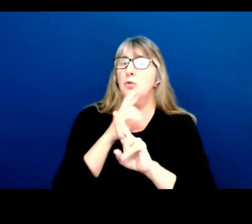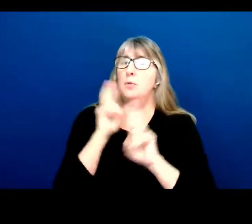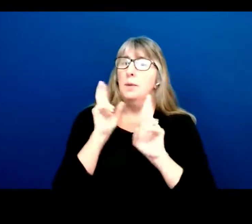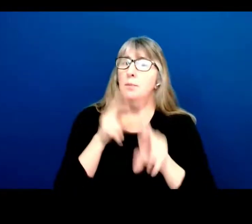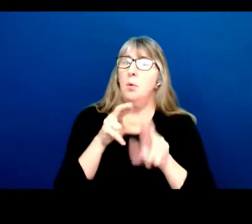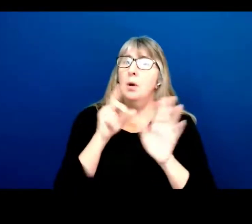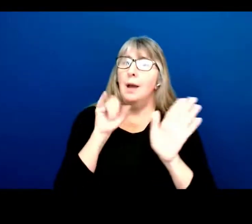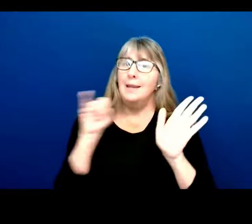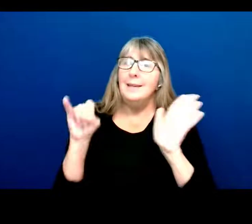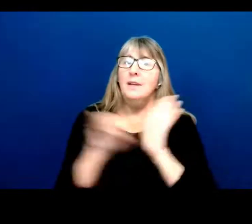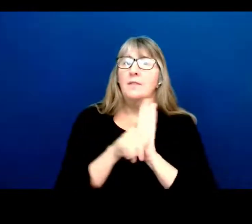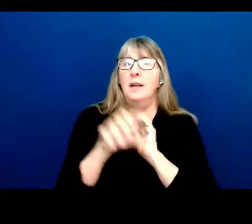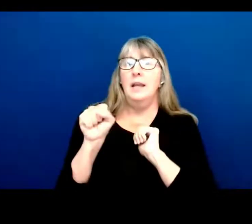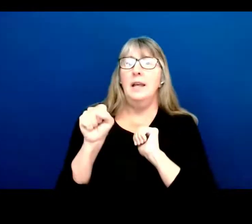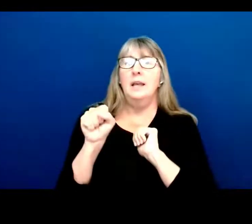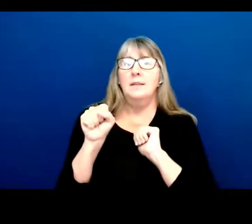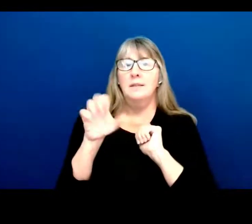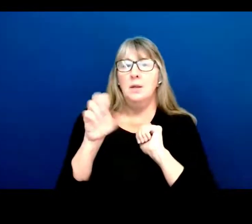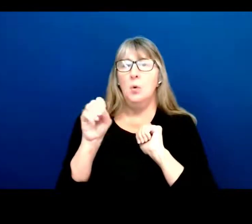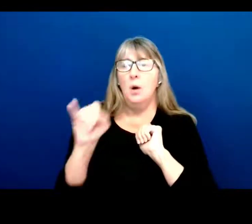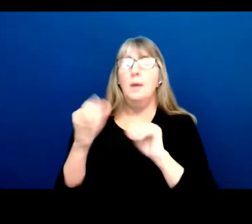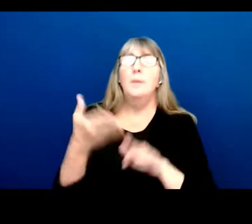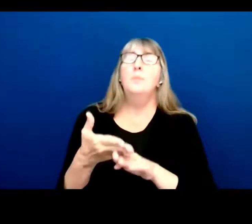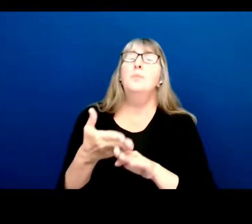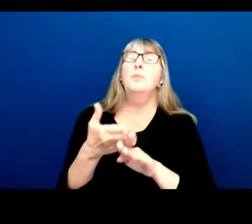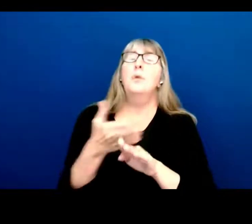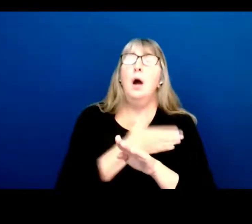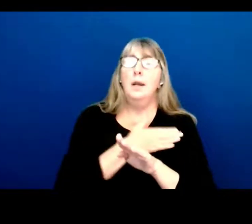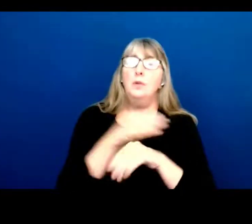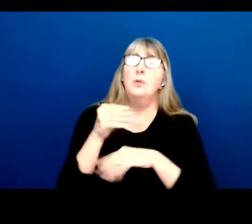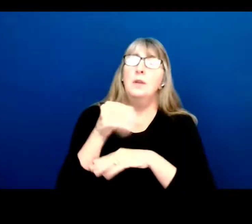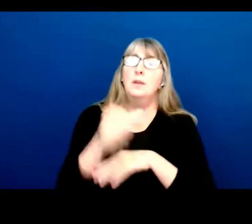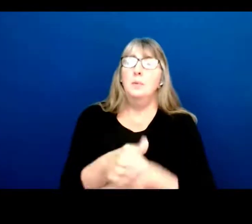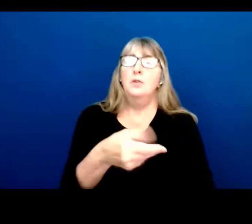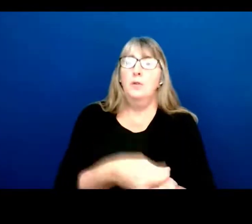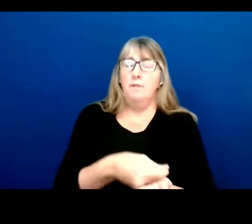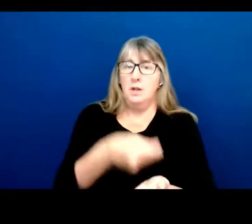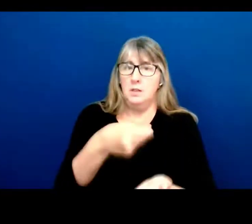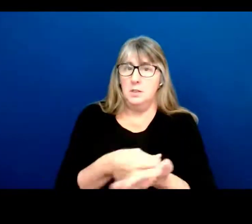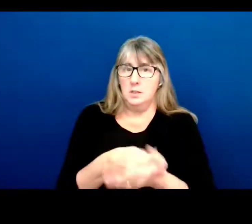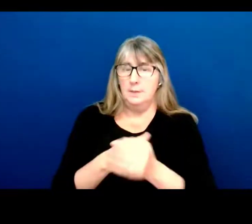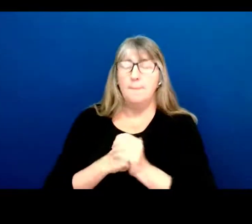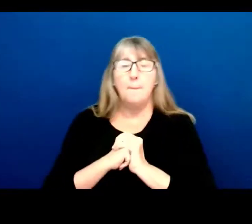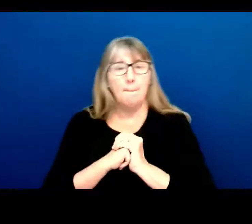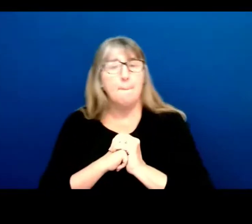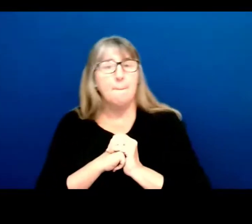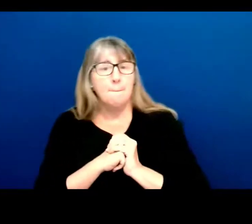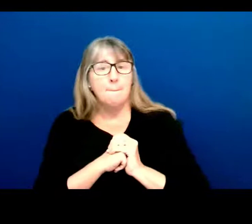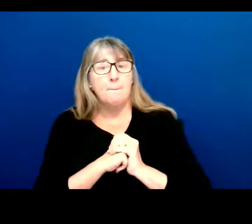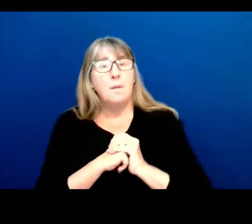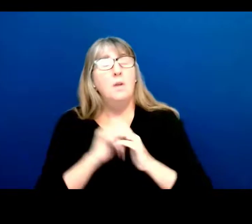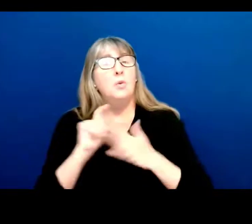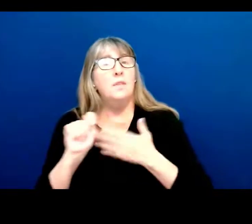FCOIs prior to the expenditure of funds. So, at the time of application,